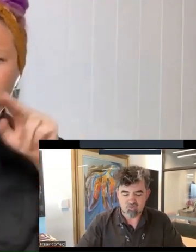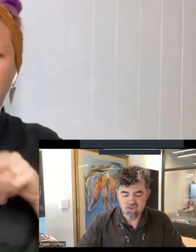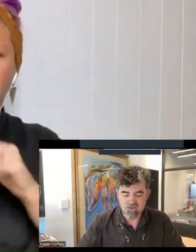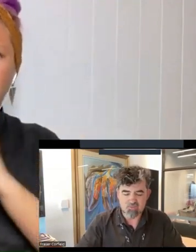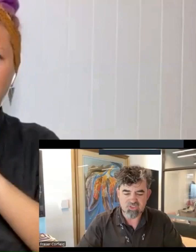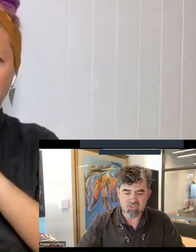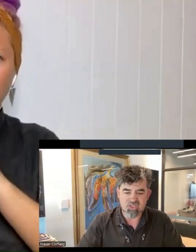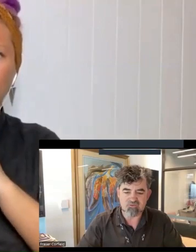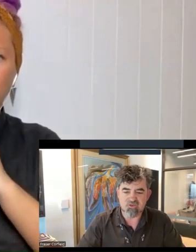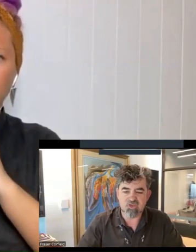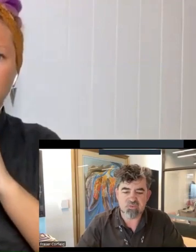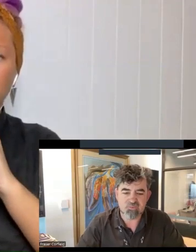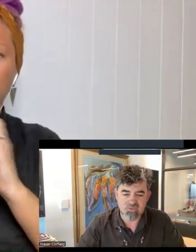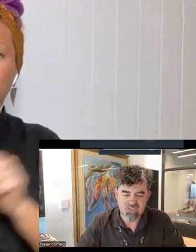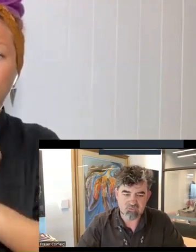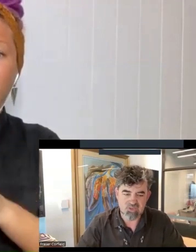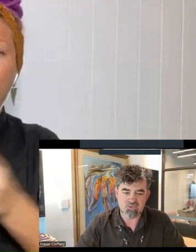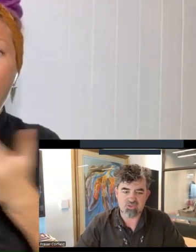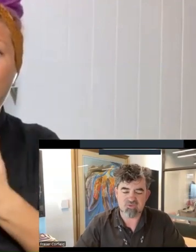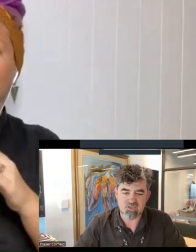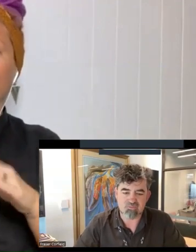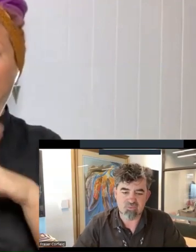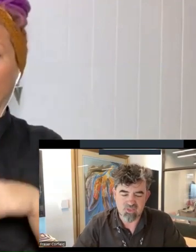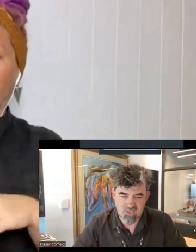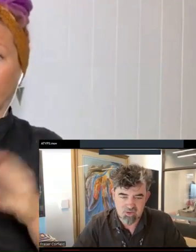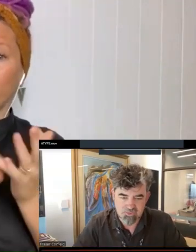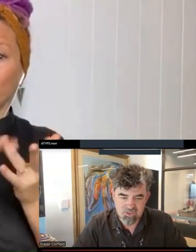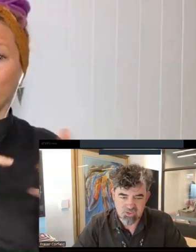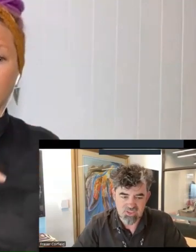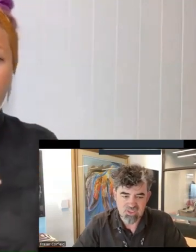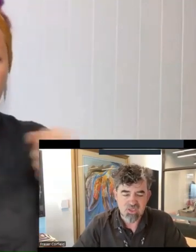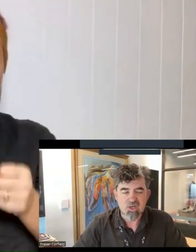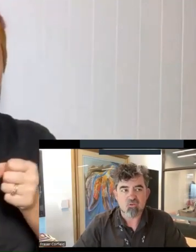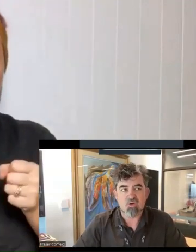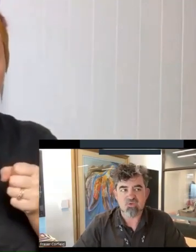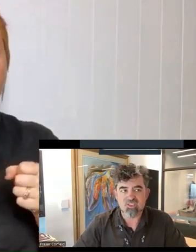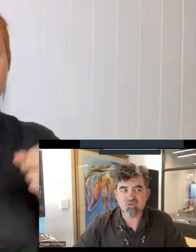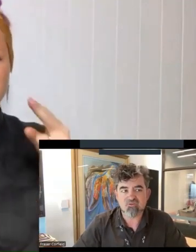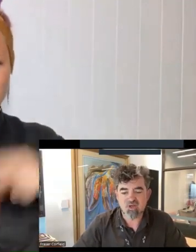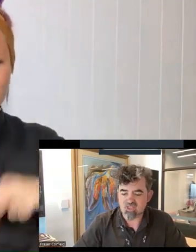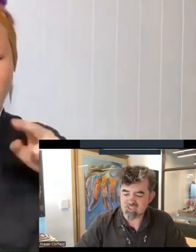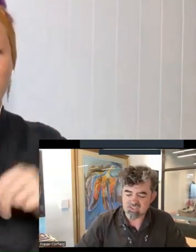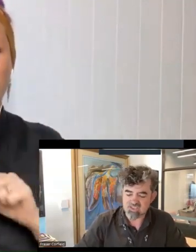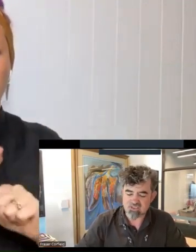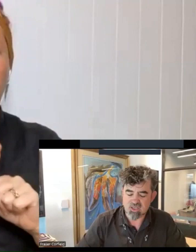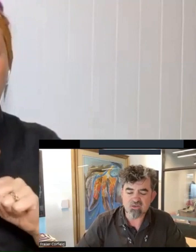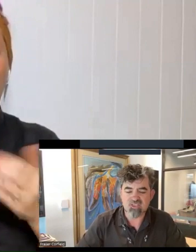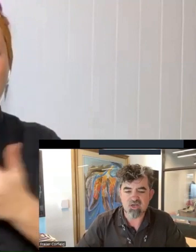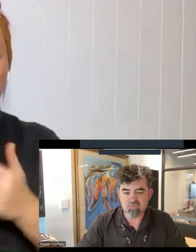creating opportunity for new people to come through and develop that opportunity. What we do find is that those young